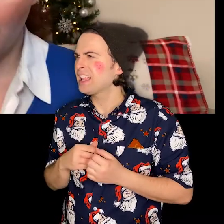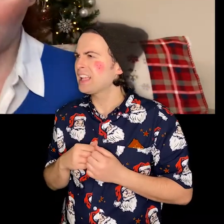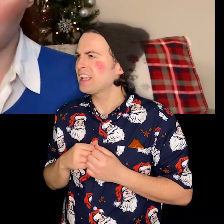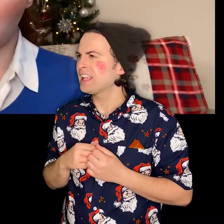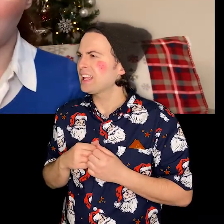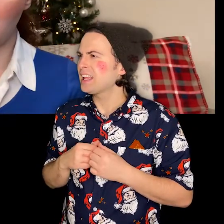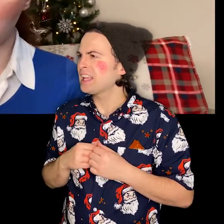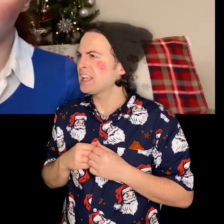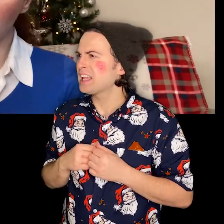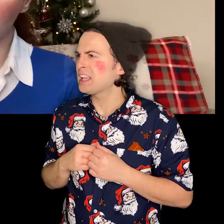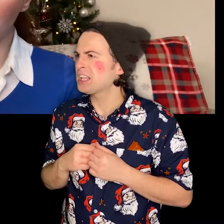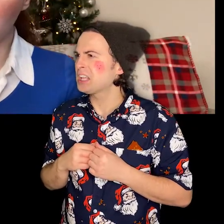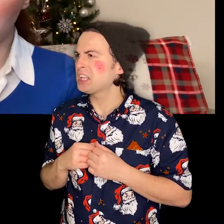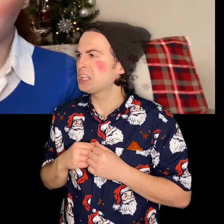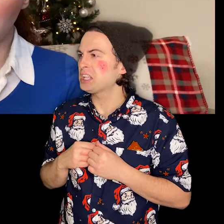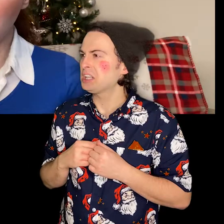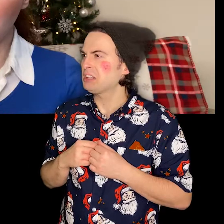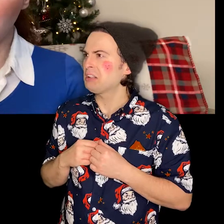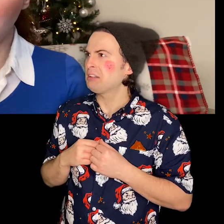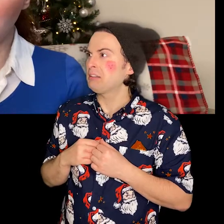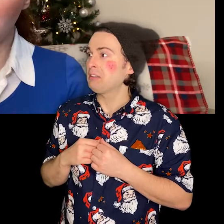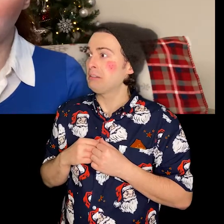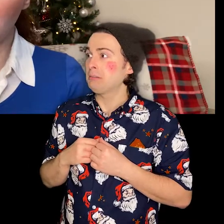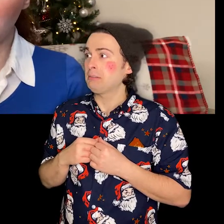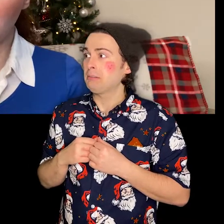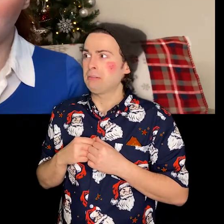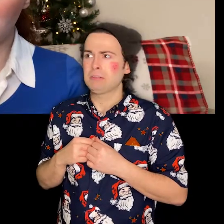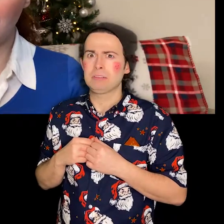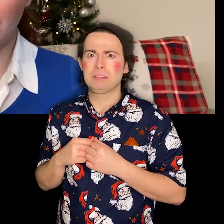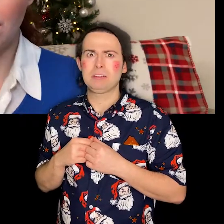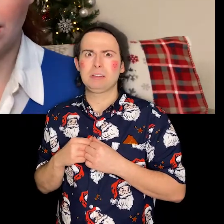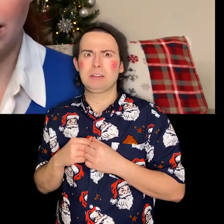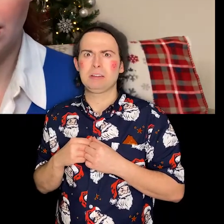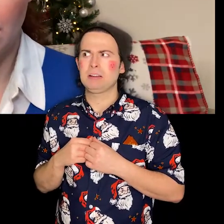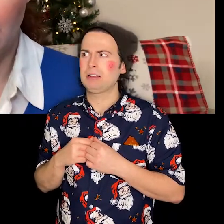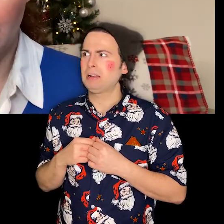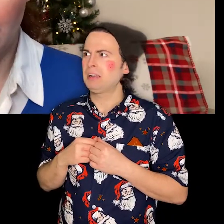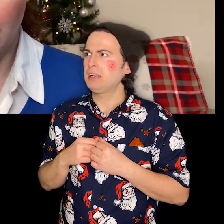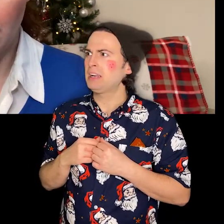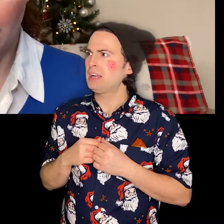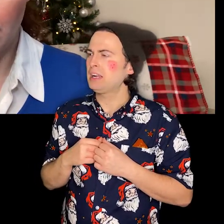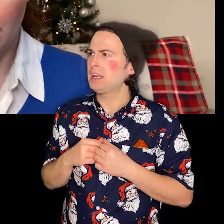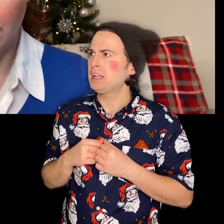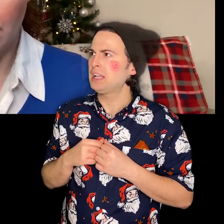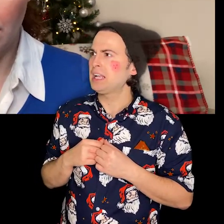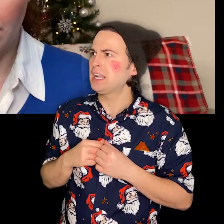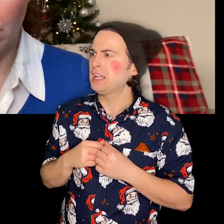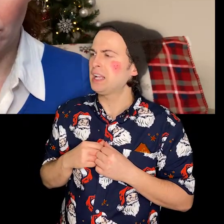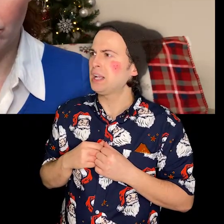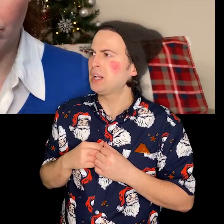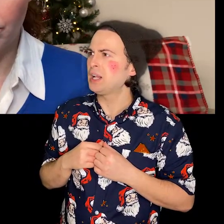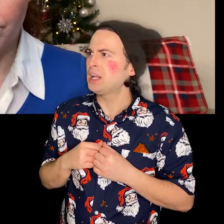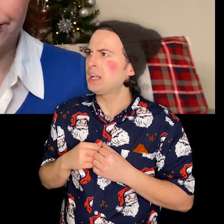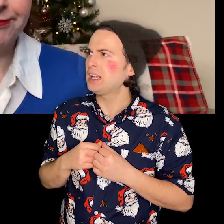How is yon beastie meant to snog the face off you if he is playing ‘Where’s Wally’ looking for your gub.